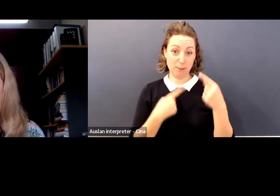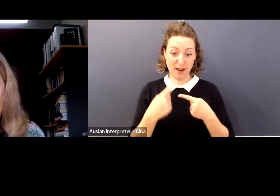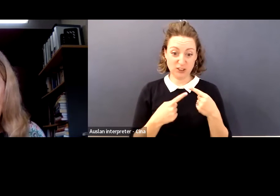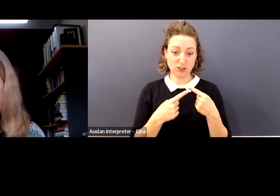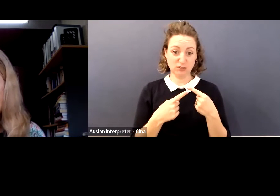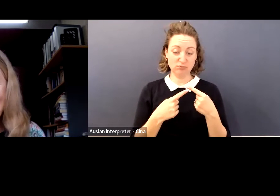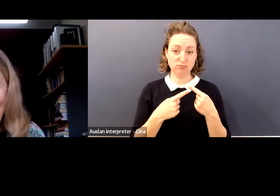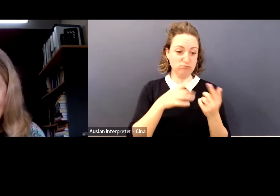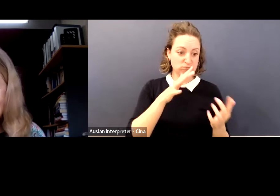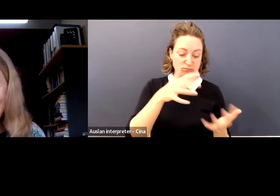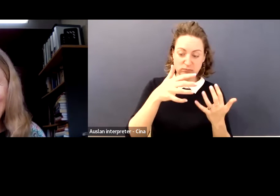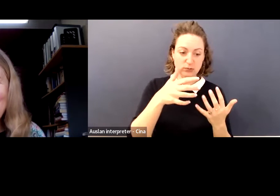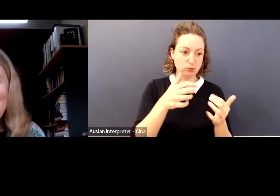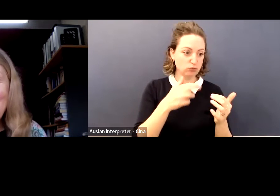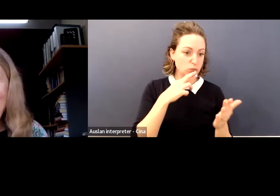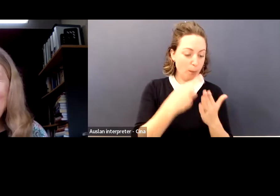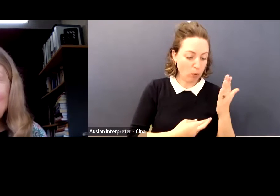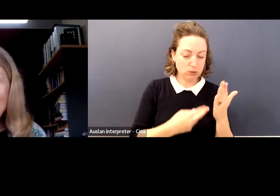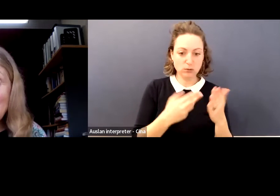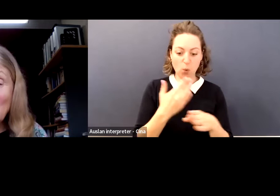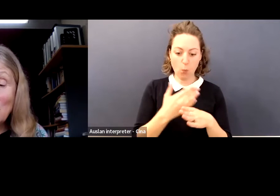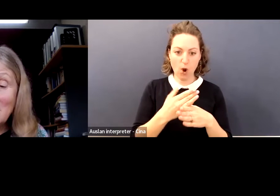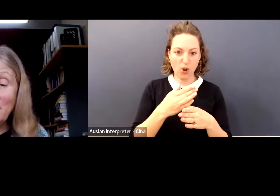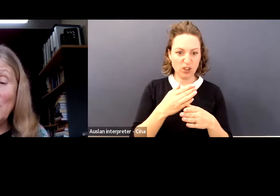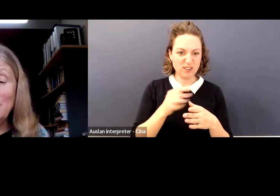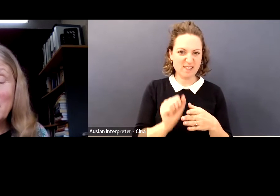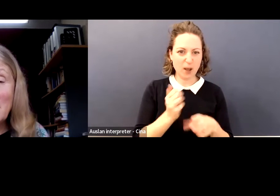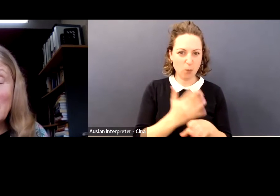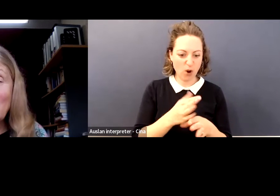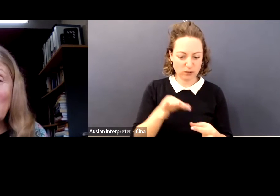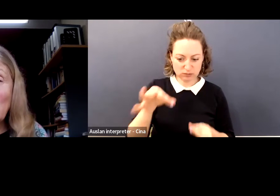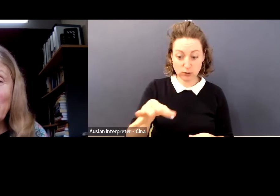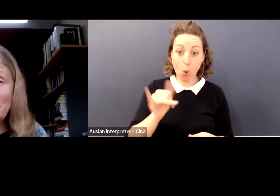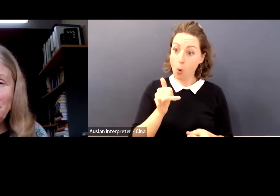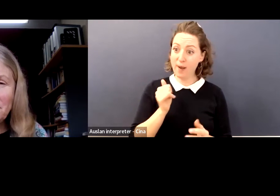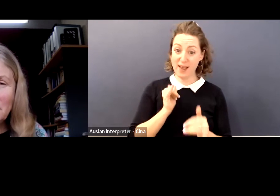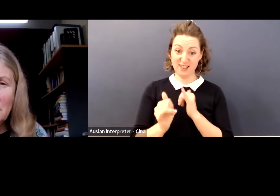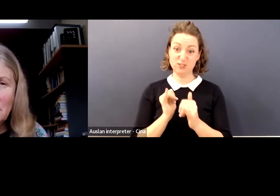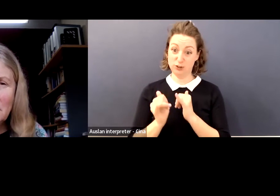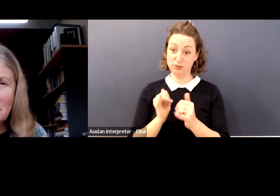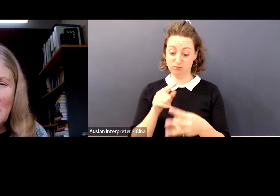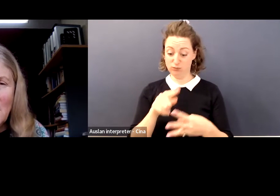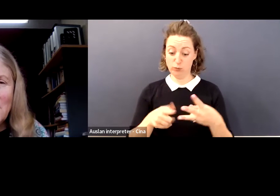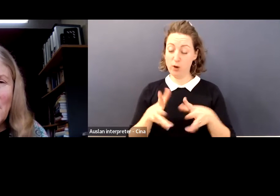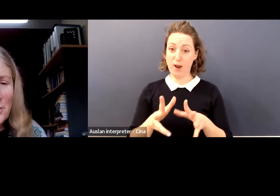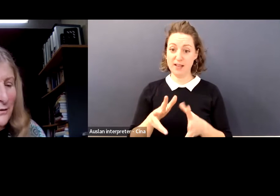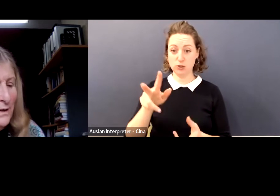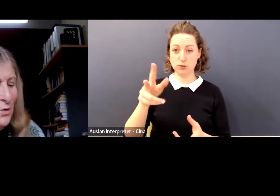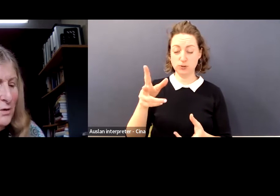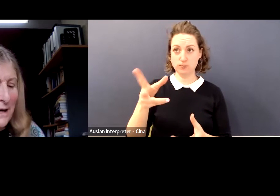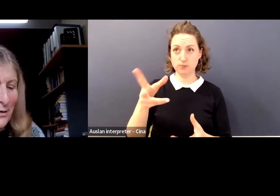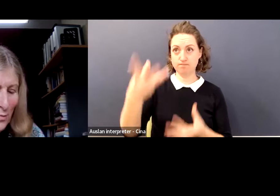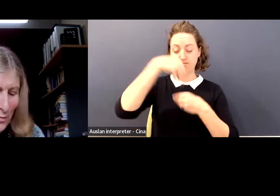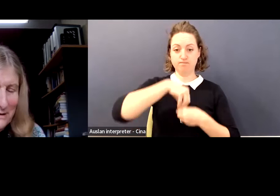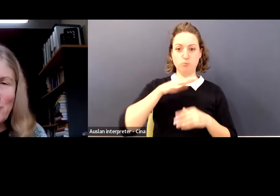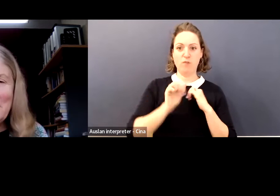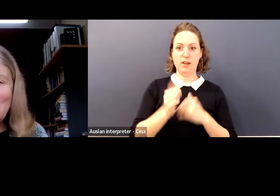reports, work samples, and student interview very often. So if we talk about what we really